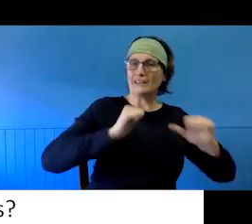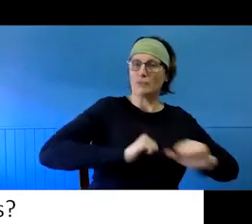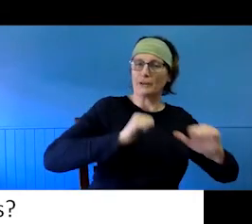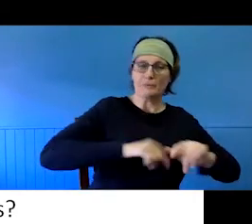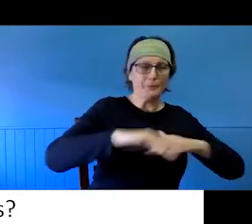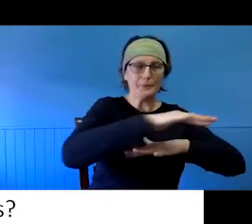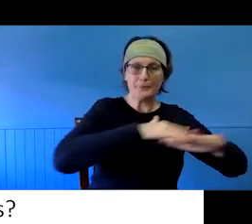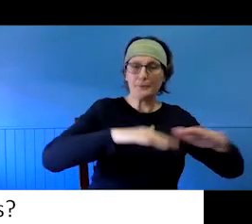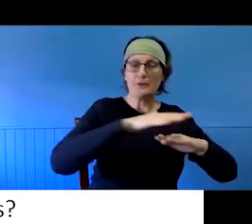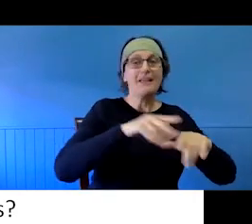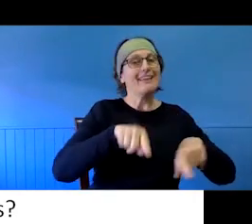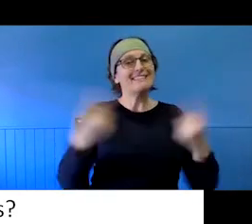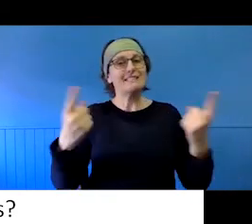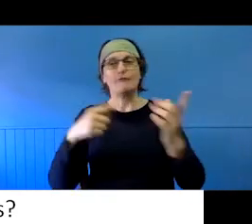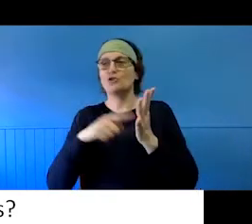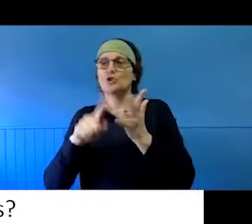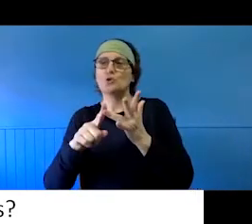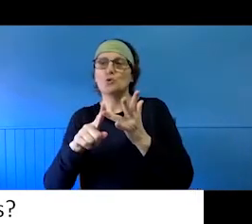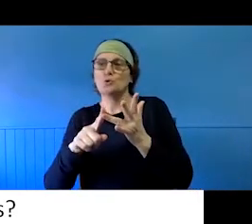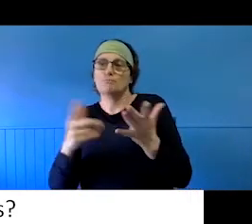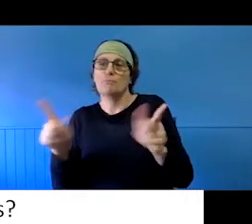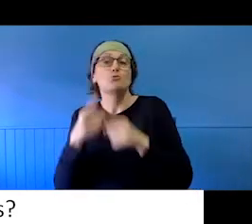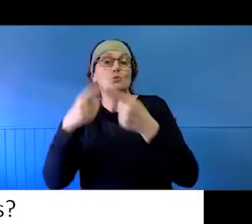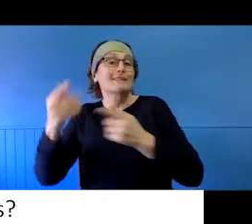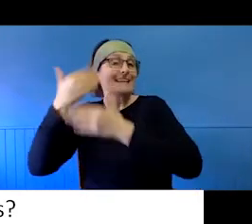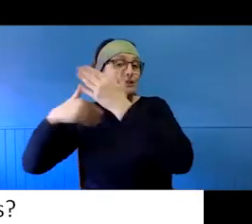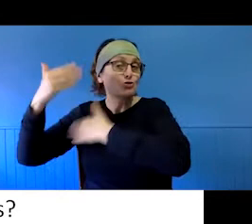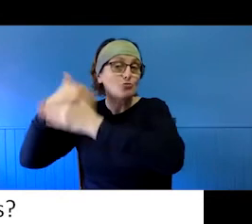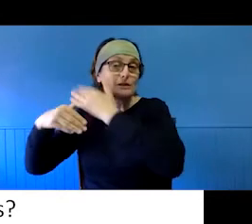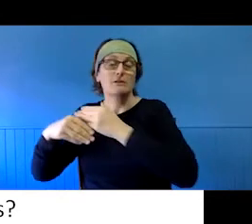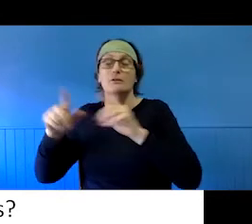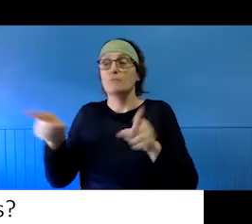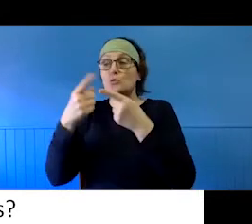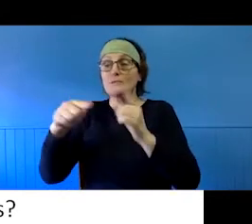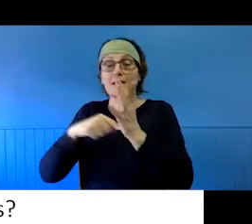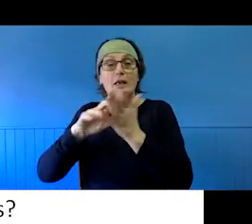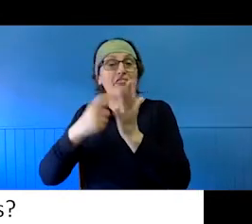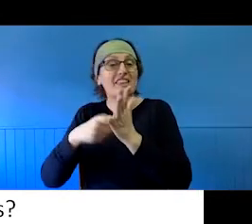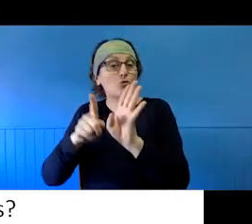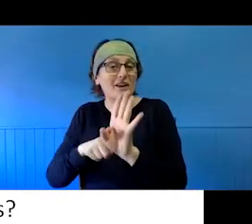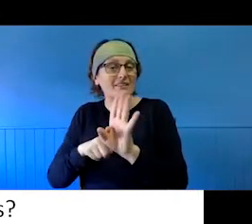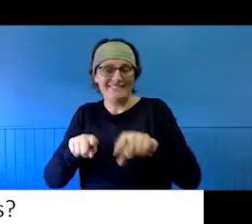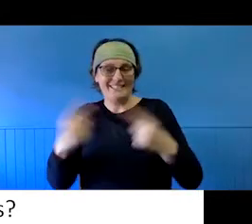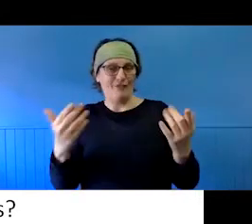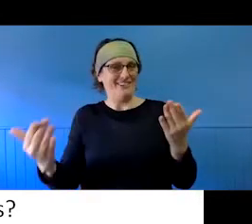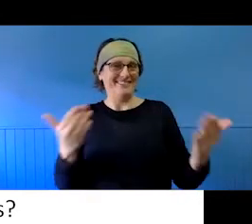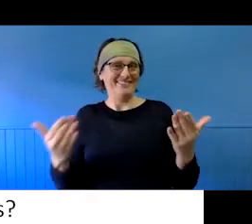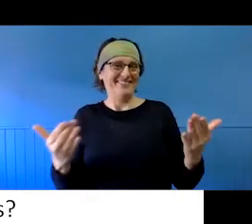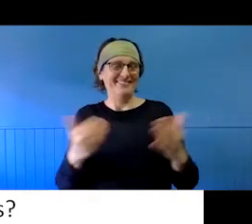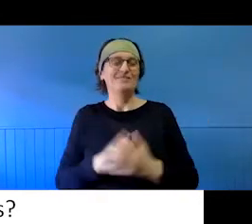when you're doing it like rather than music history or music theory. So, again, it is within the discipline, and then within the